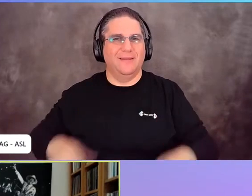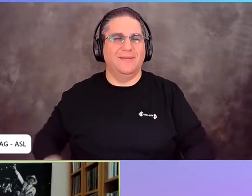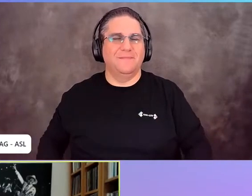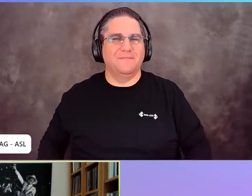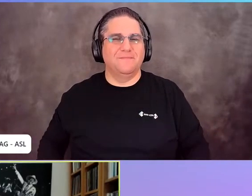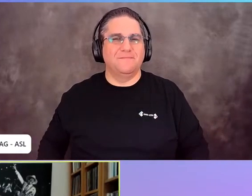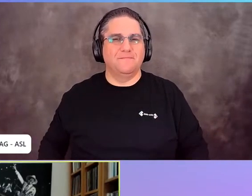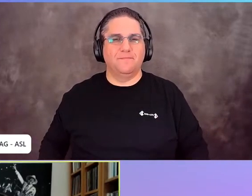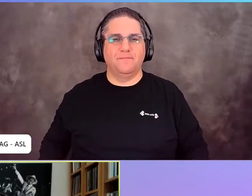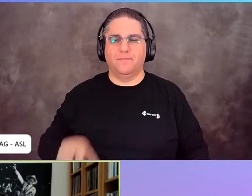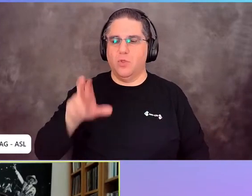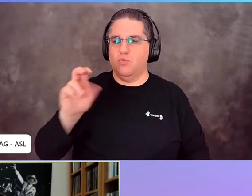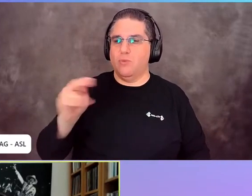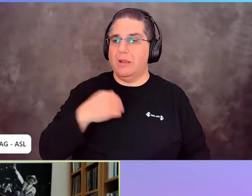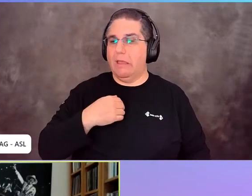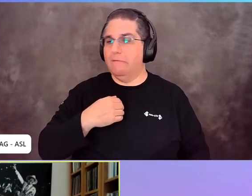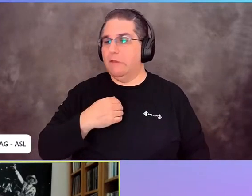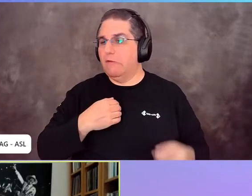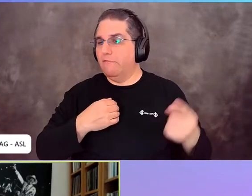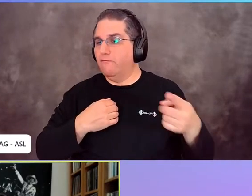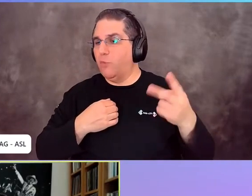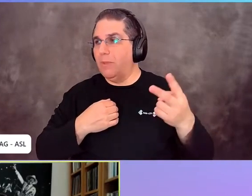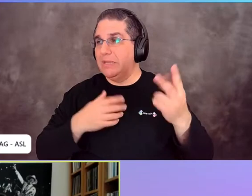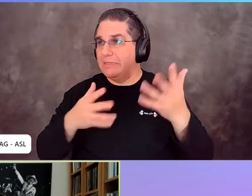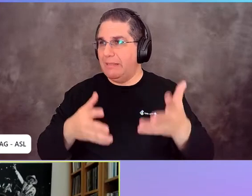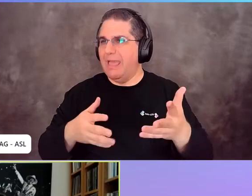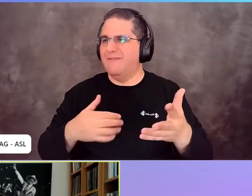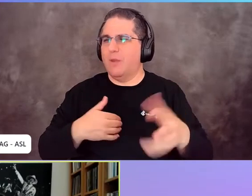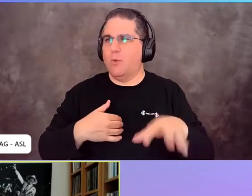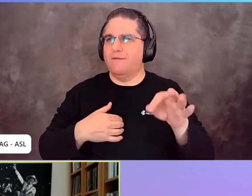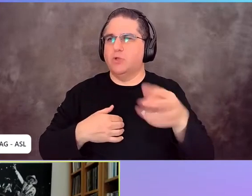interested in doing. Really that part of the directive,